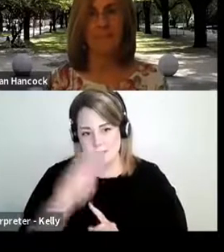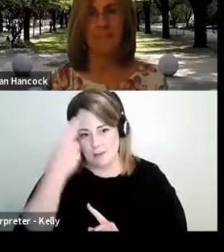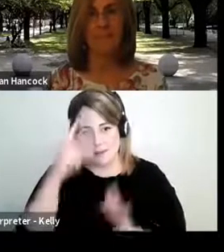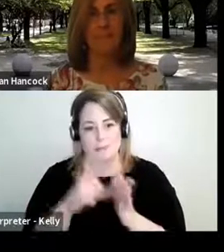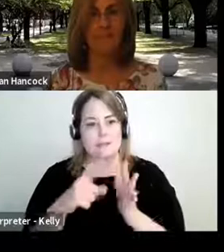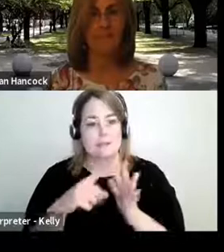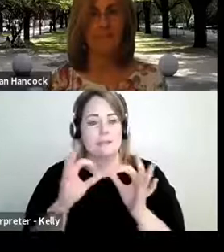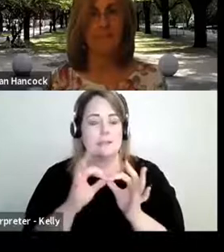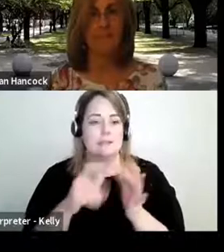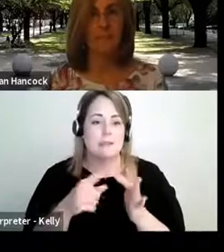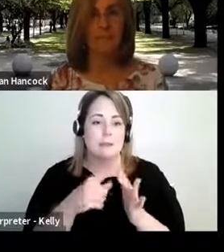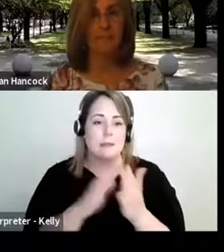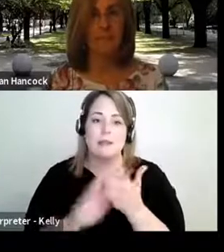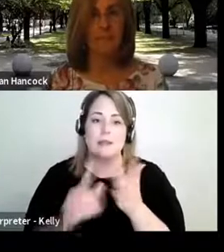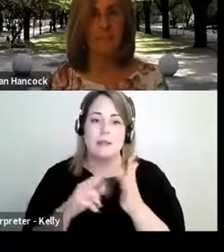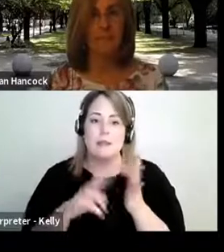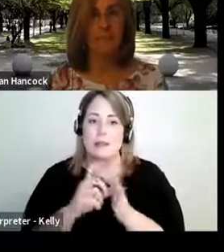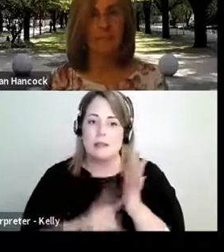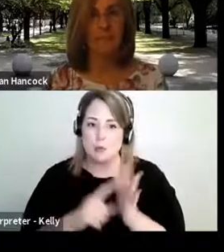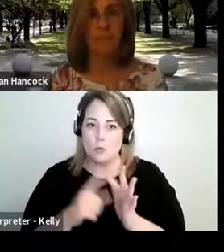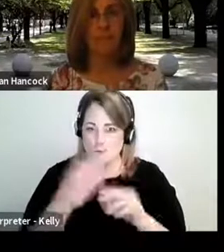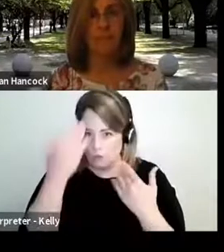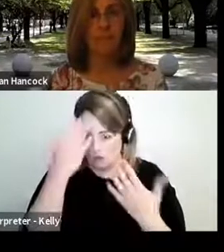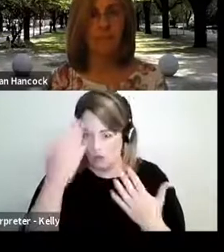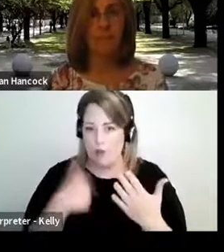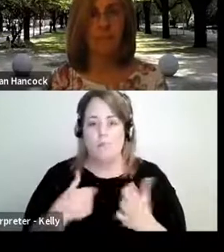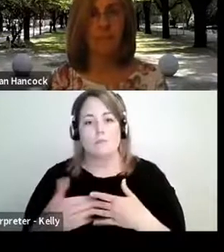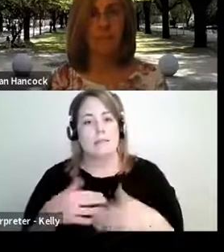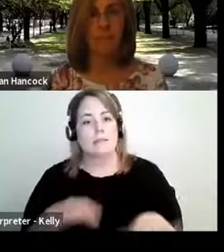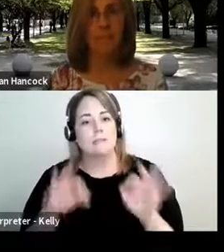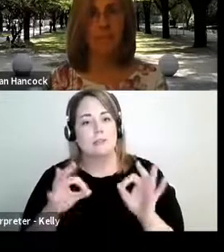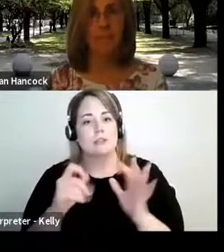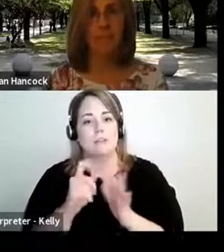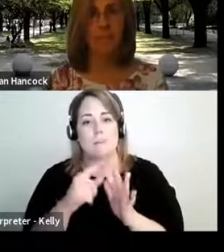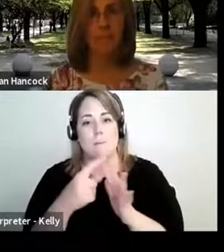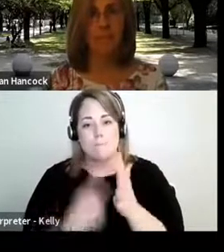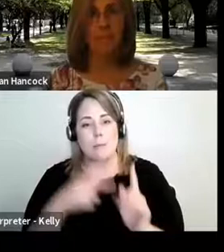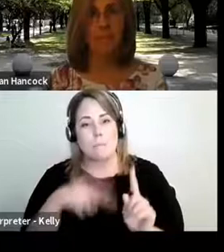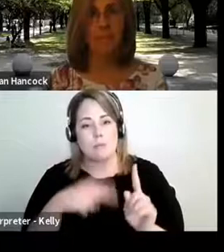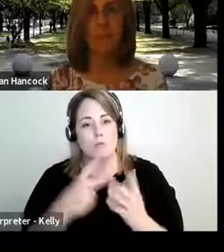of don't know me. I run the specialist peer mentoring program at the University of Tasmania,